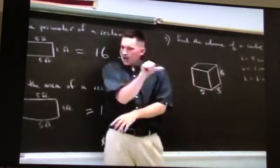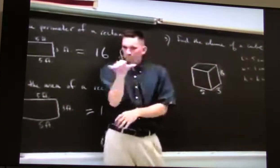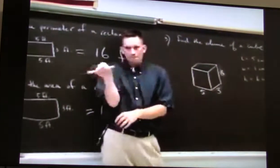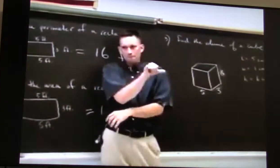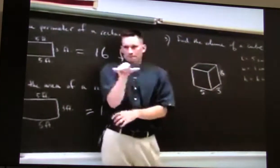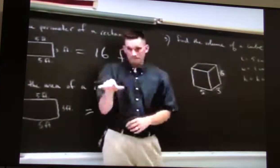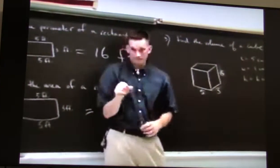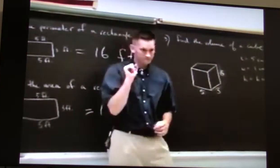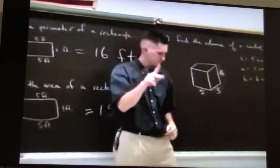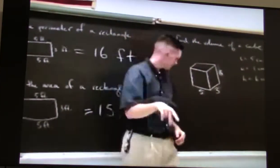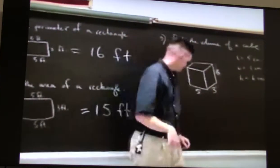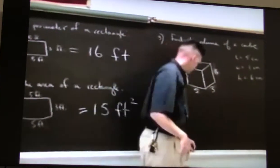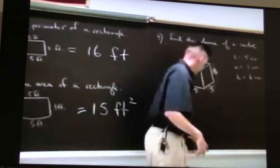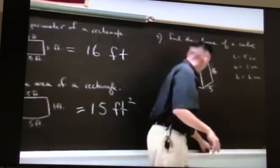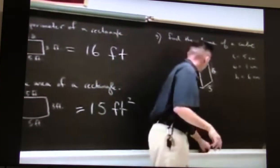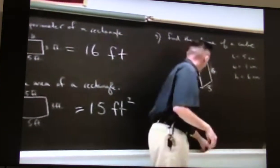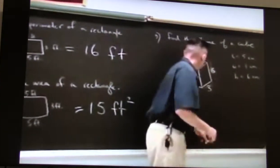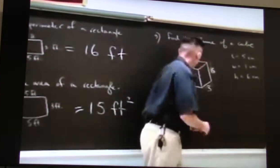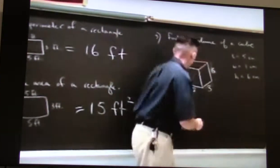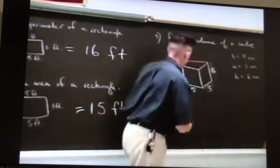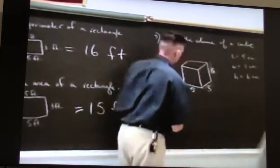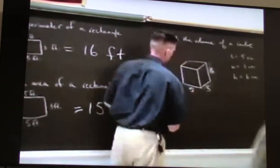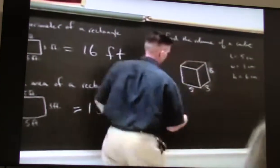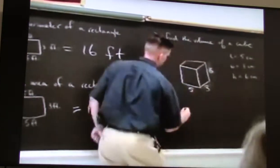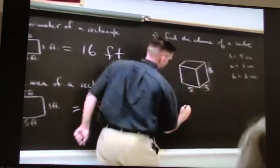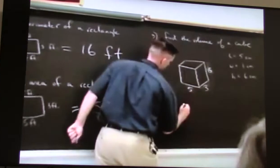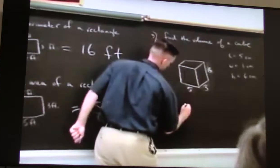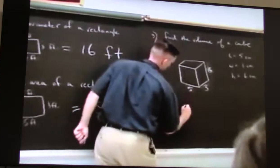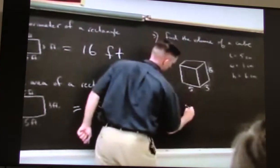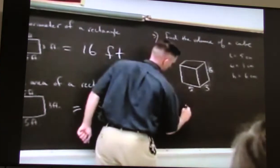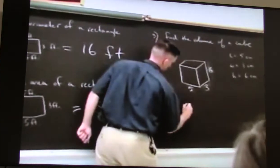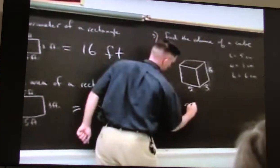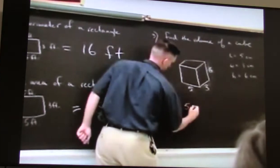the formula for length times width times height and that will give you volume.